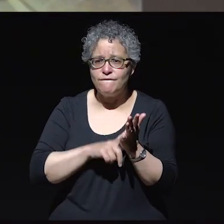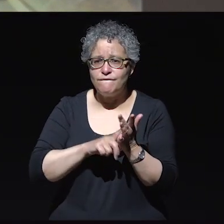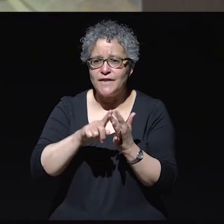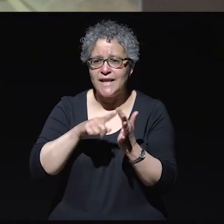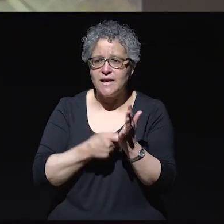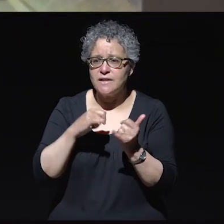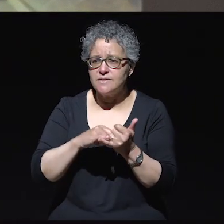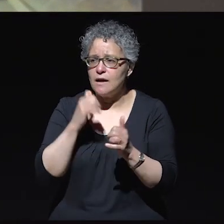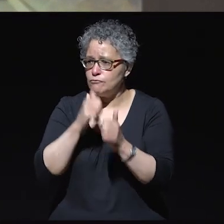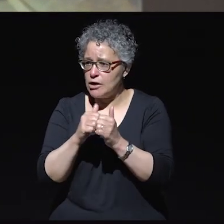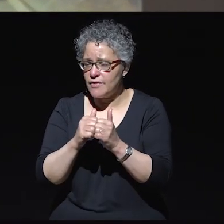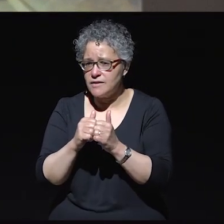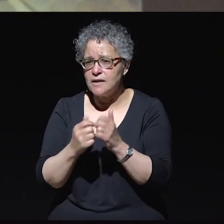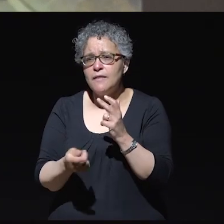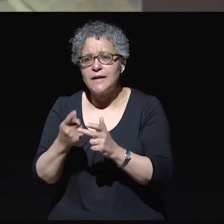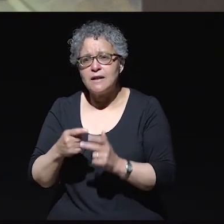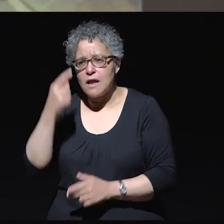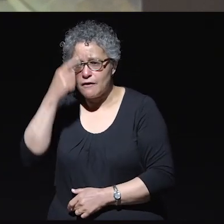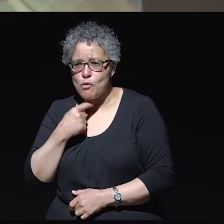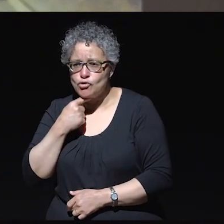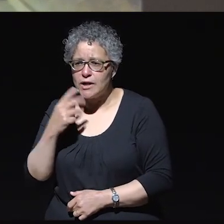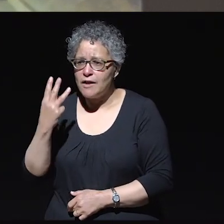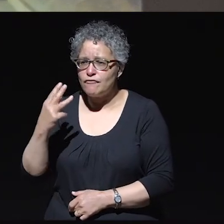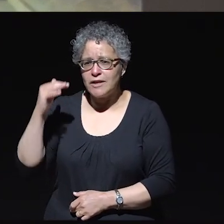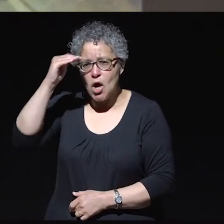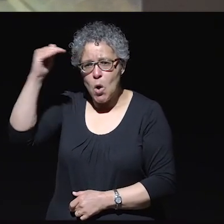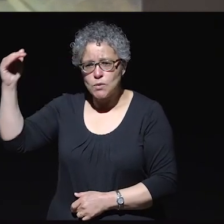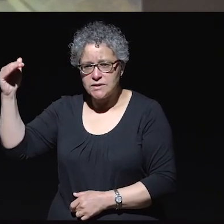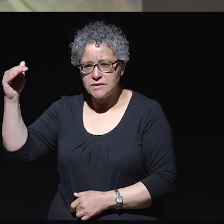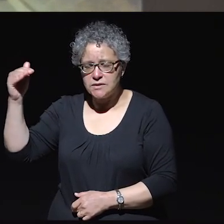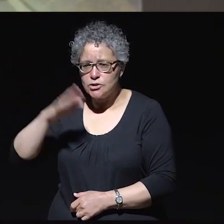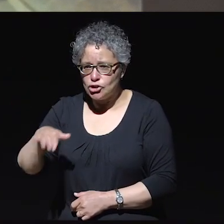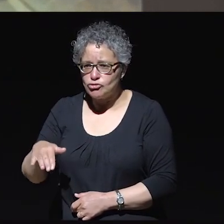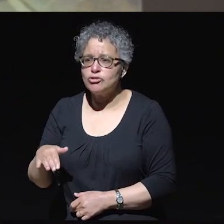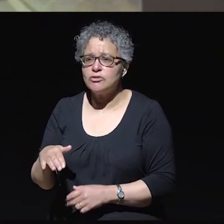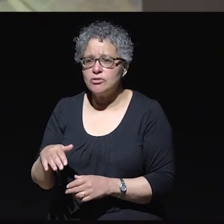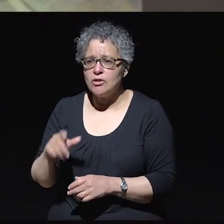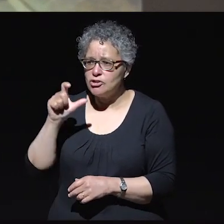and, indeed, another portrait of Van Dyck of the three eldest children of Charles I above the fireplace,